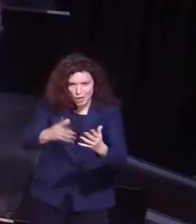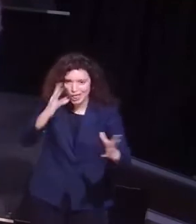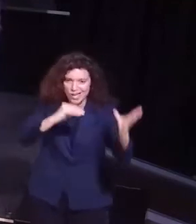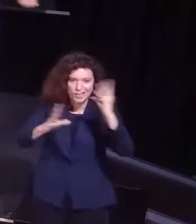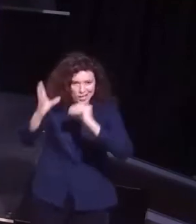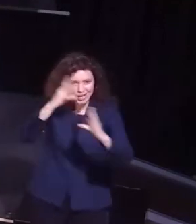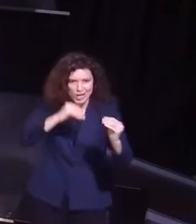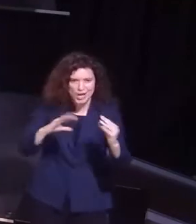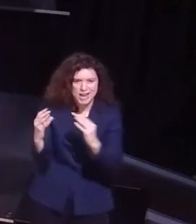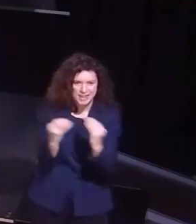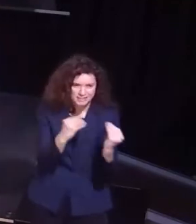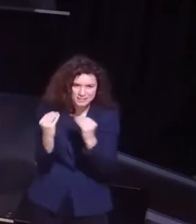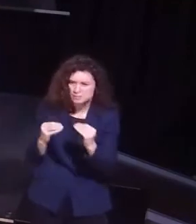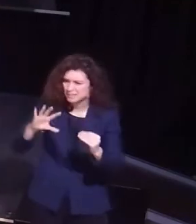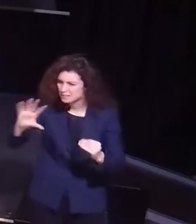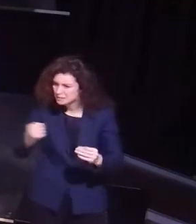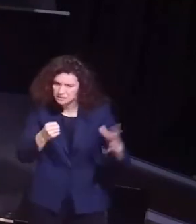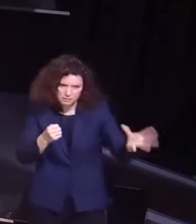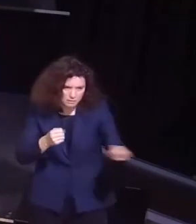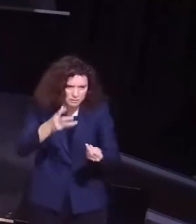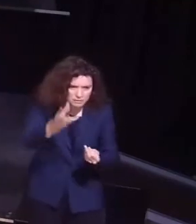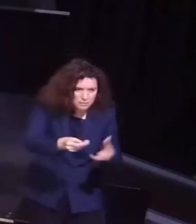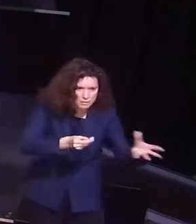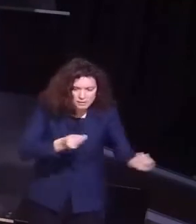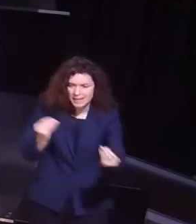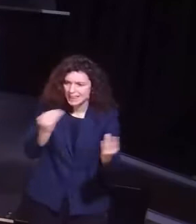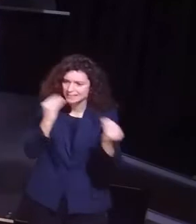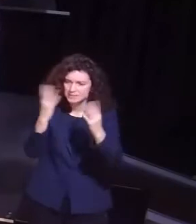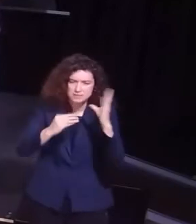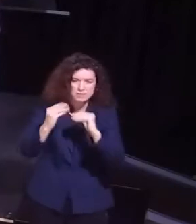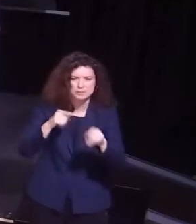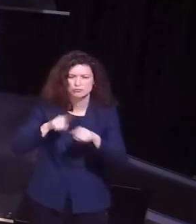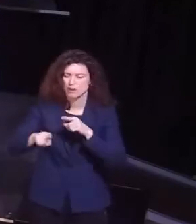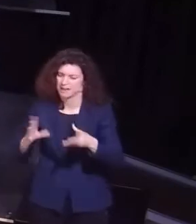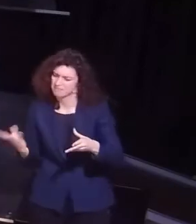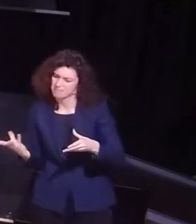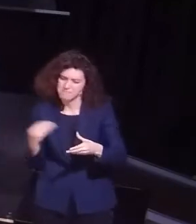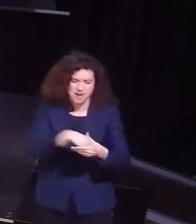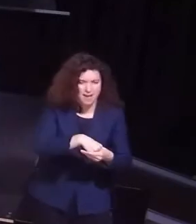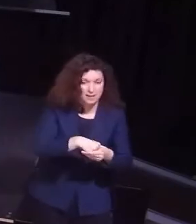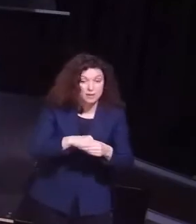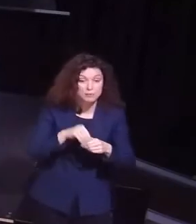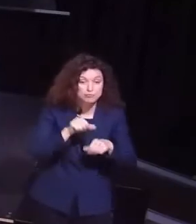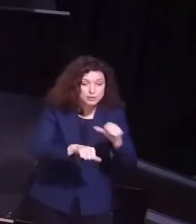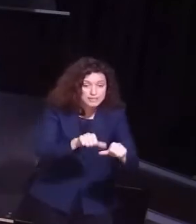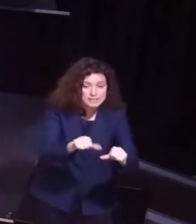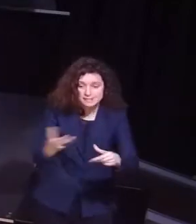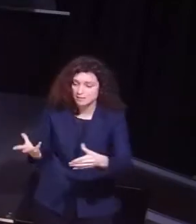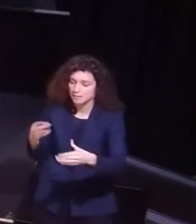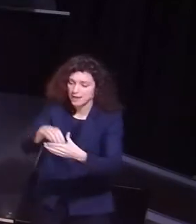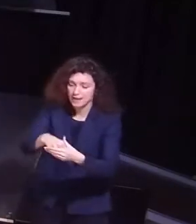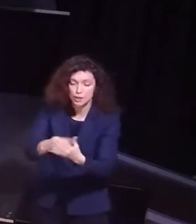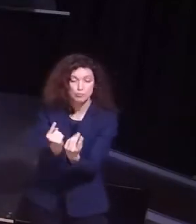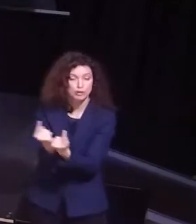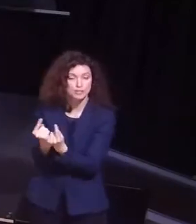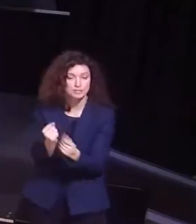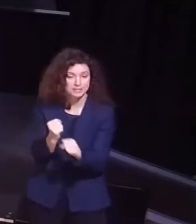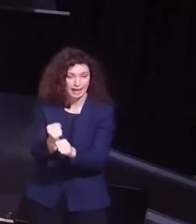and trying to drive them back into our game development products, and our processes. And while we're not done,